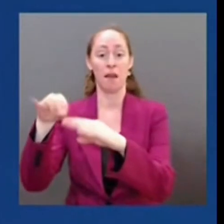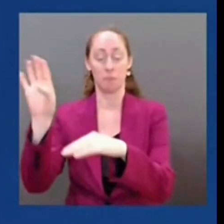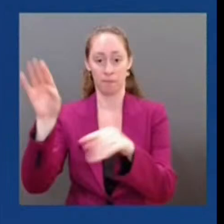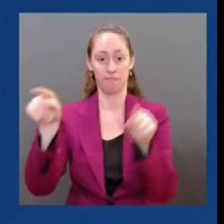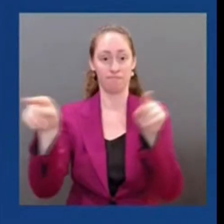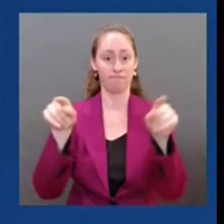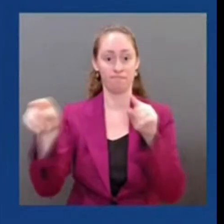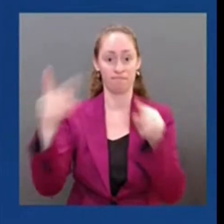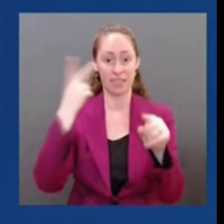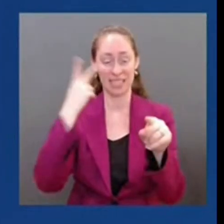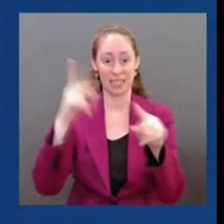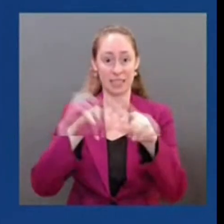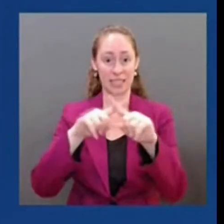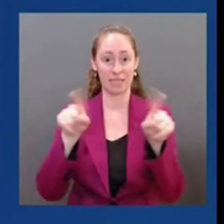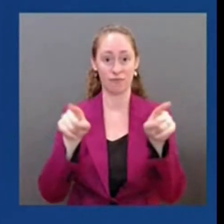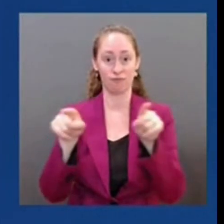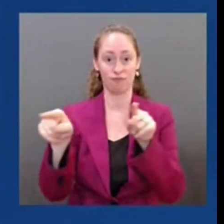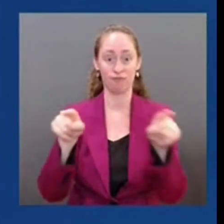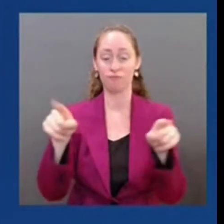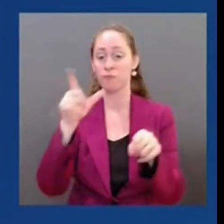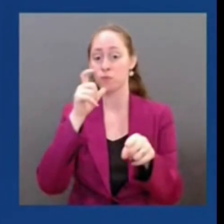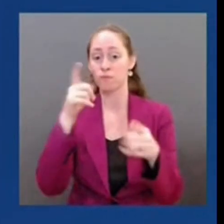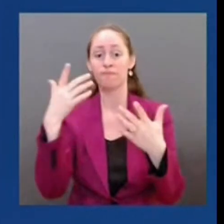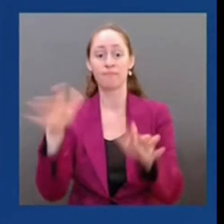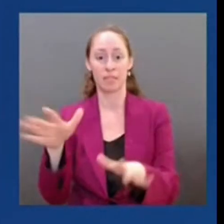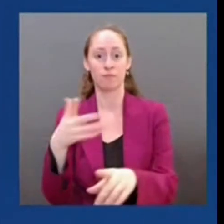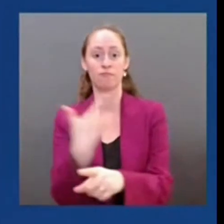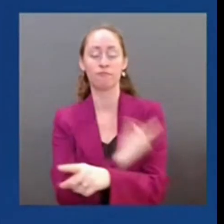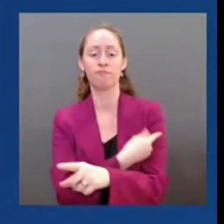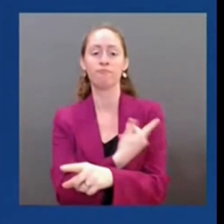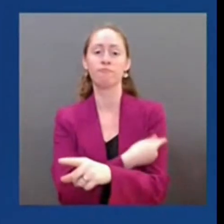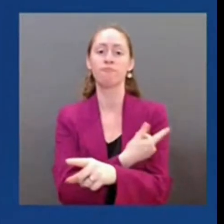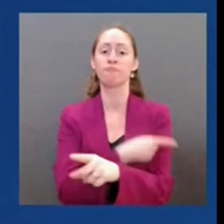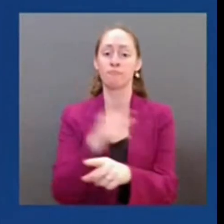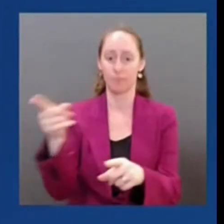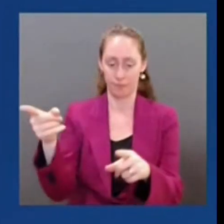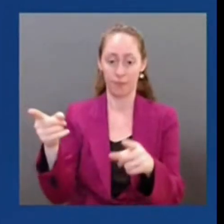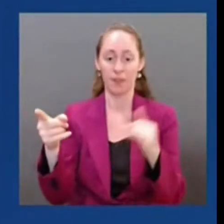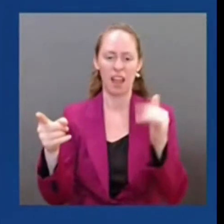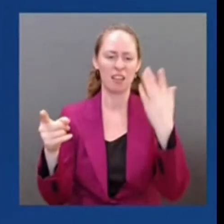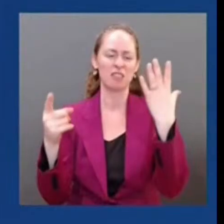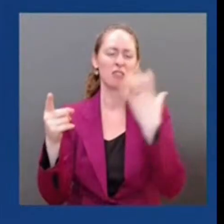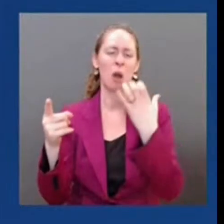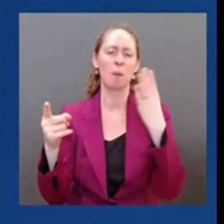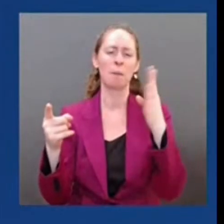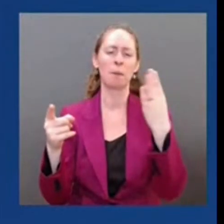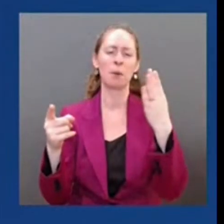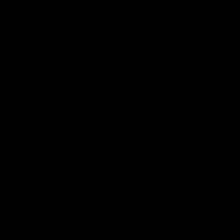THE LIGHTER BLUE BARS INDICATE THE PERCENT OF PEOPLE WHOSE LAST VACCINE DOSE WAS PART OF